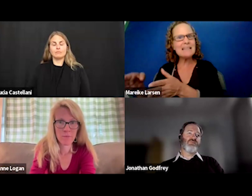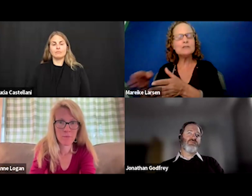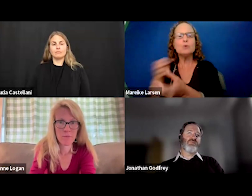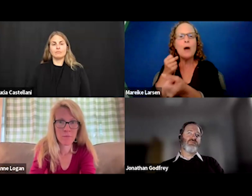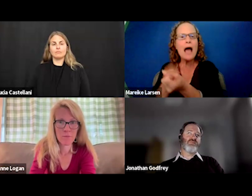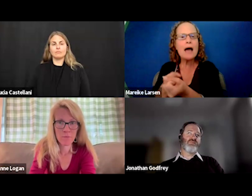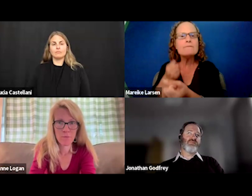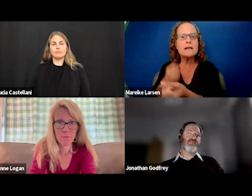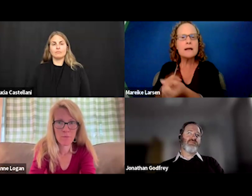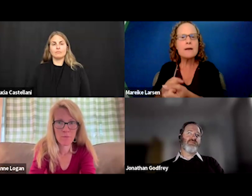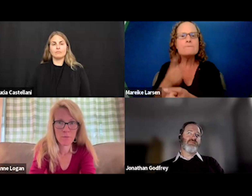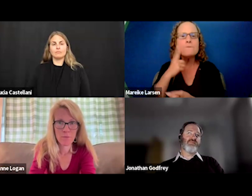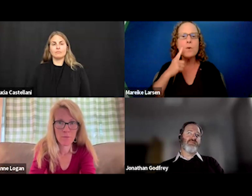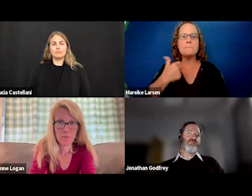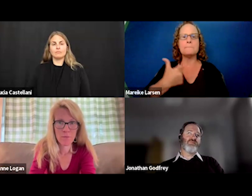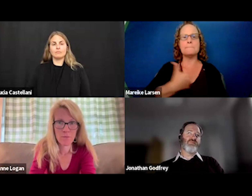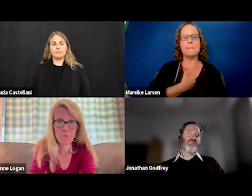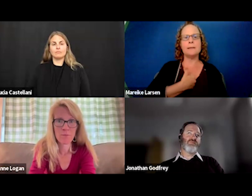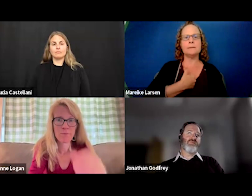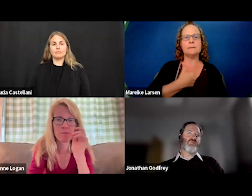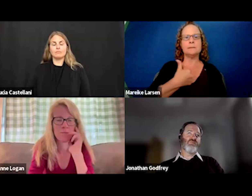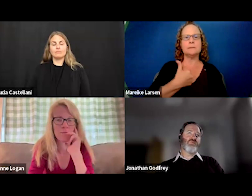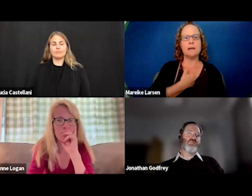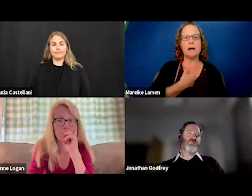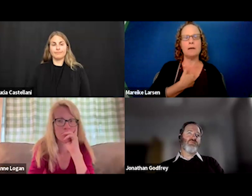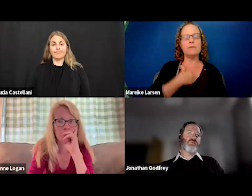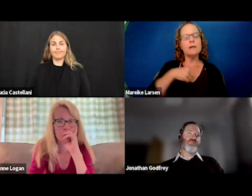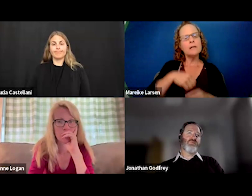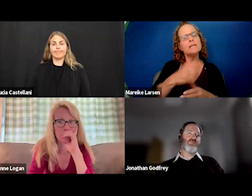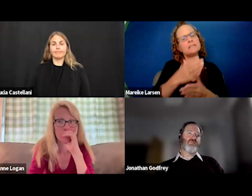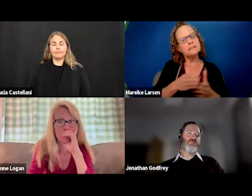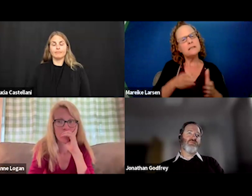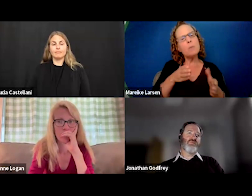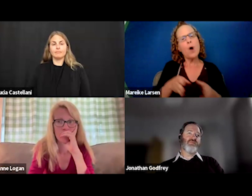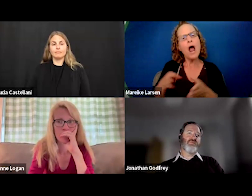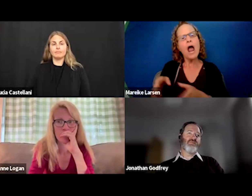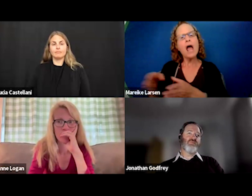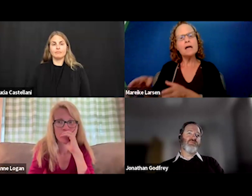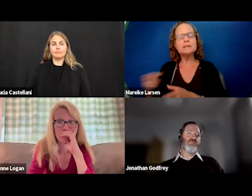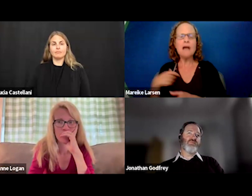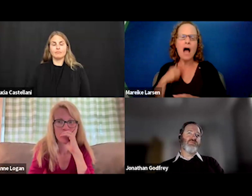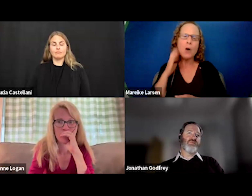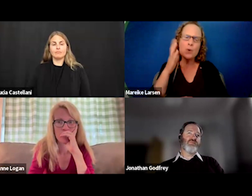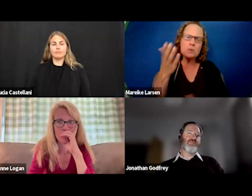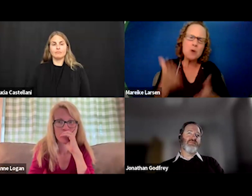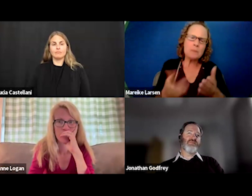So in some ways, I will probably say the same thing Jonathan said